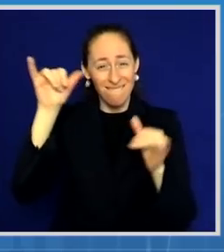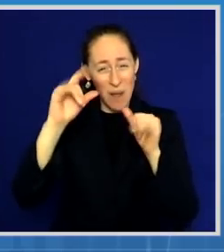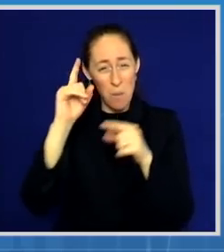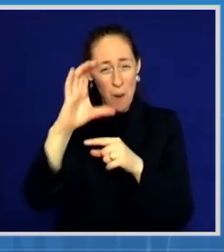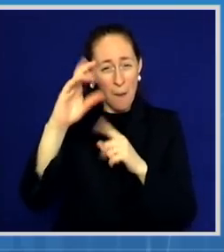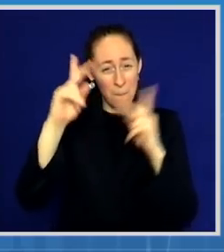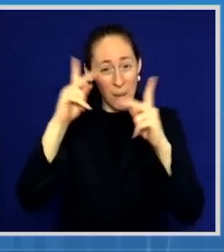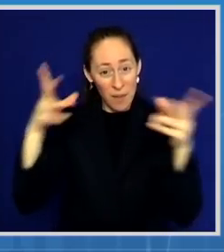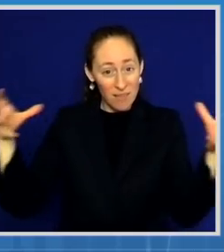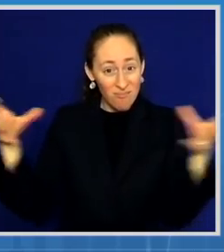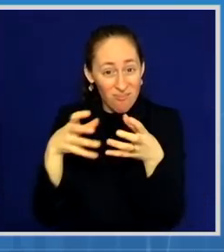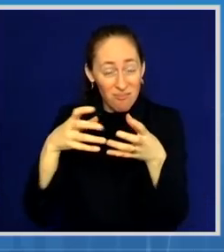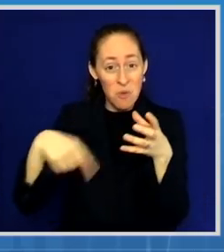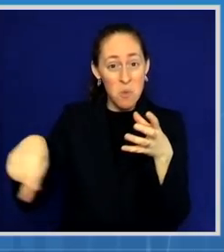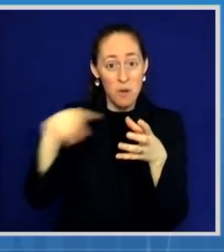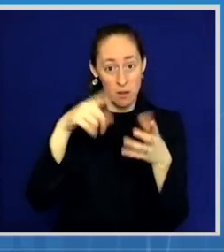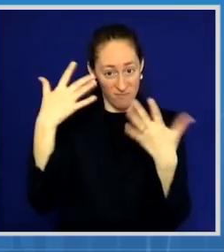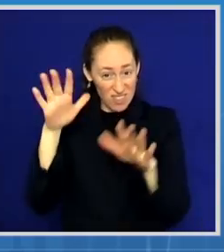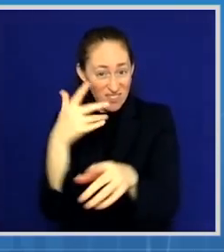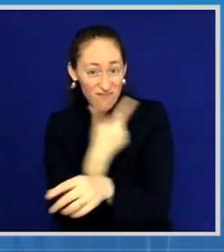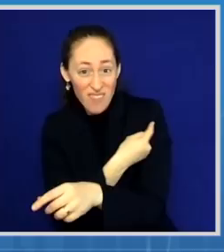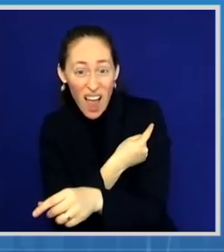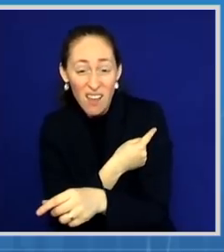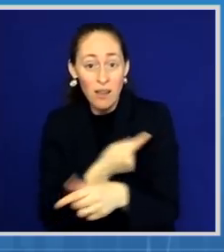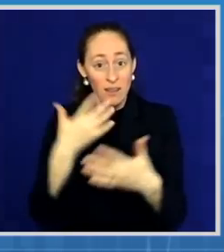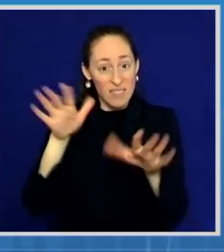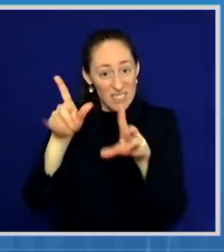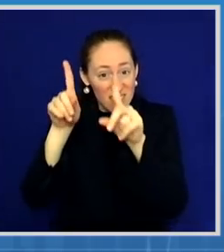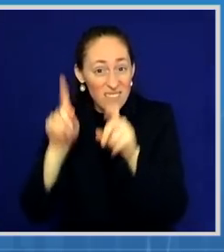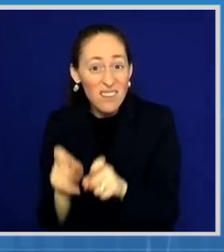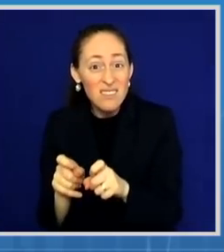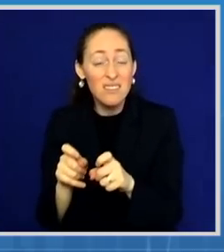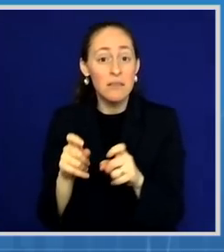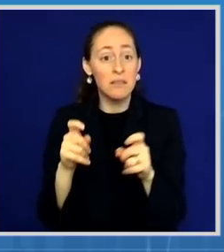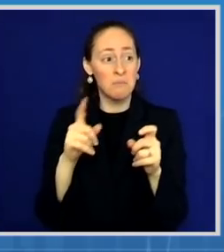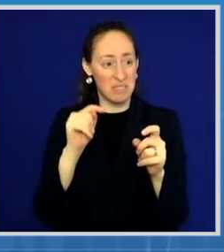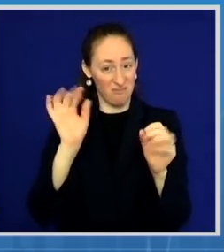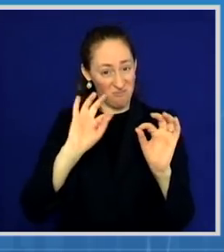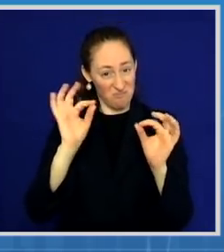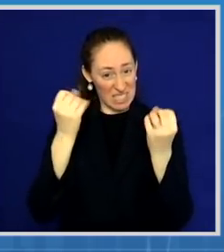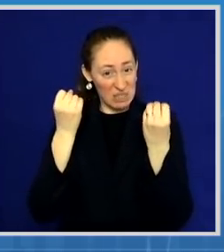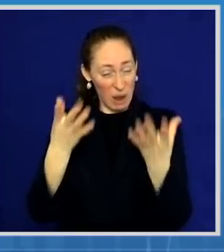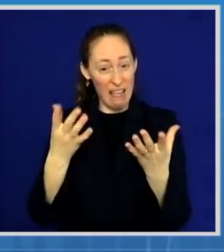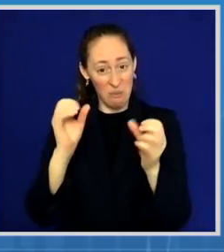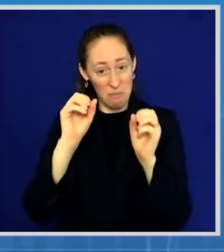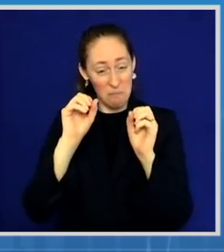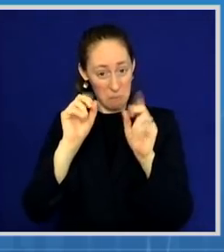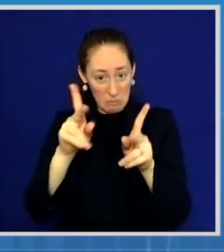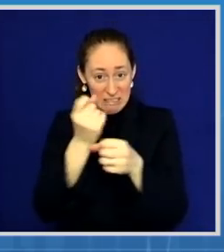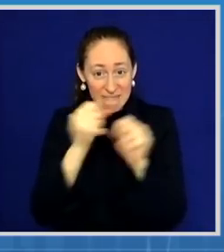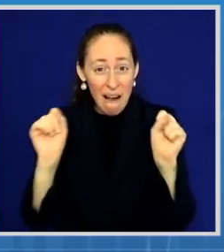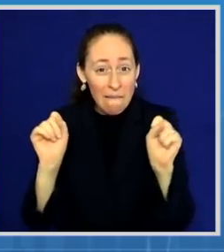but was that safe? Is that too many people? Mr. Zients: Well, let me start. And then Dr. Walensky or Dr. Fauci,